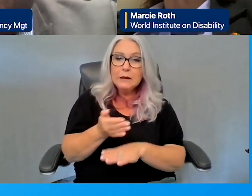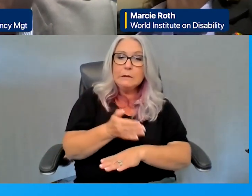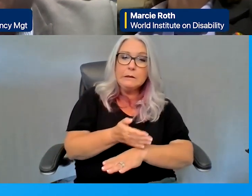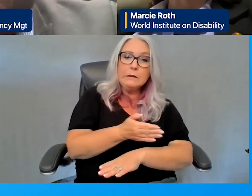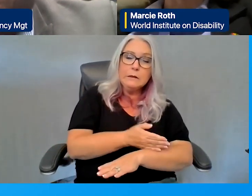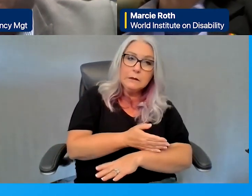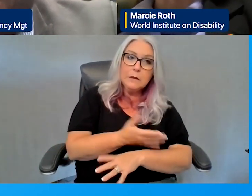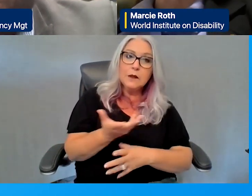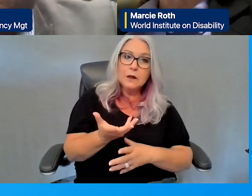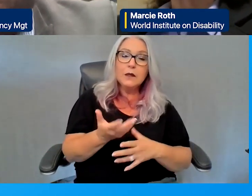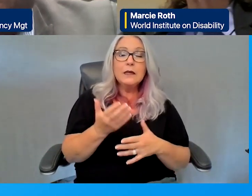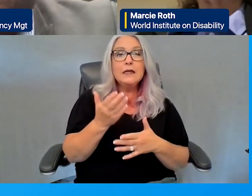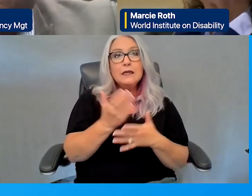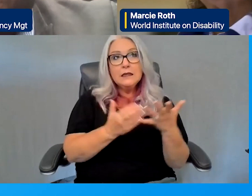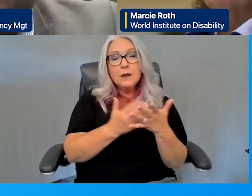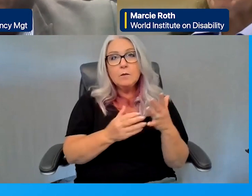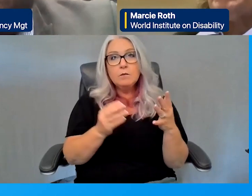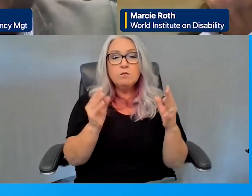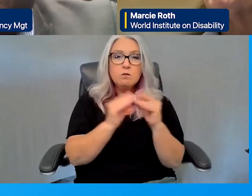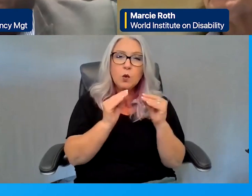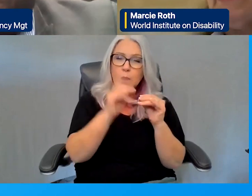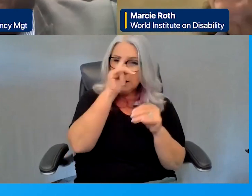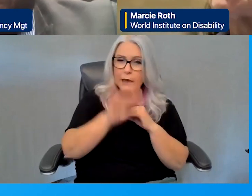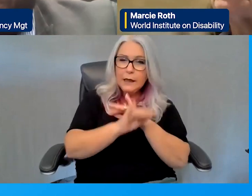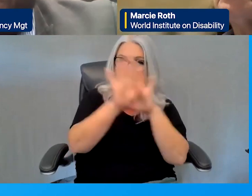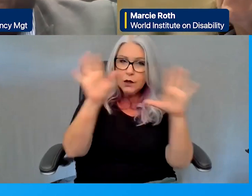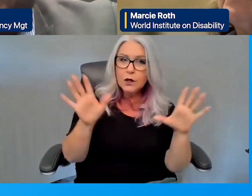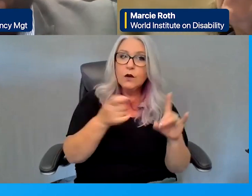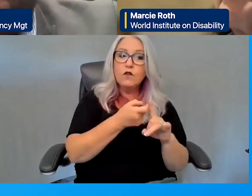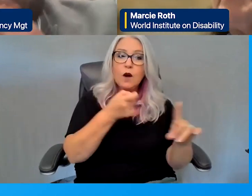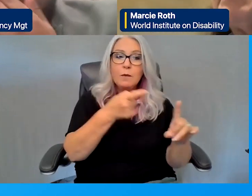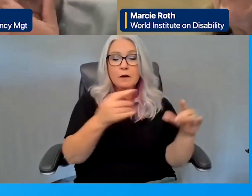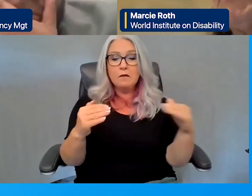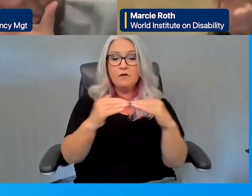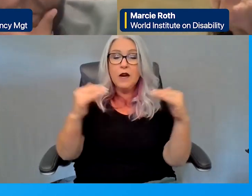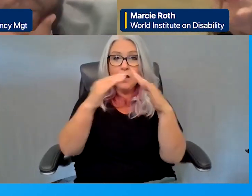gotten some clarity from the Fair Housing Act amendments.